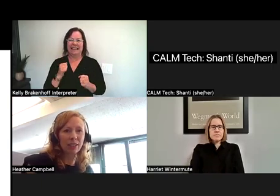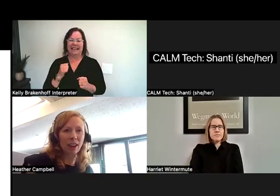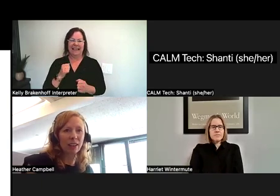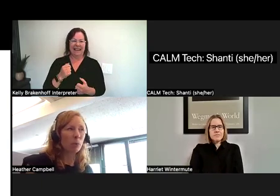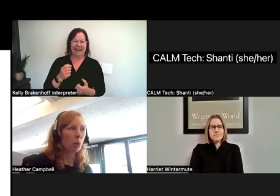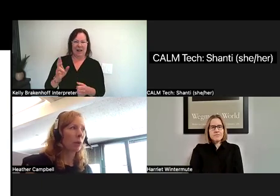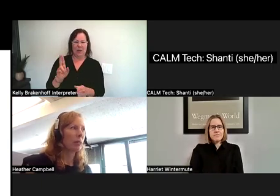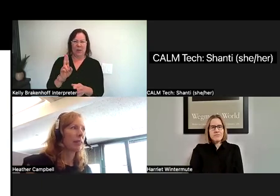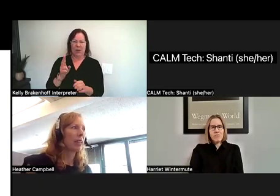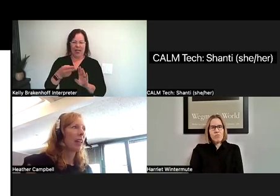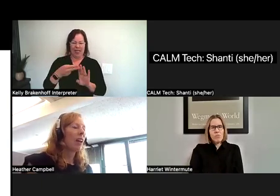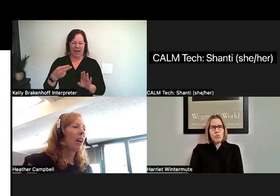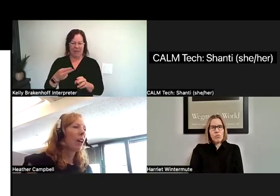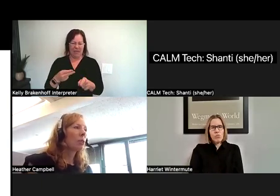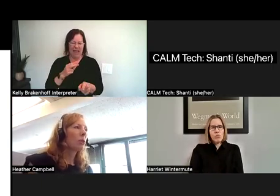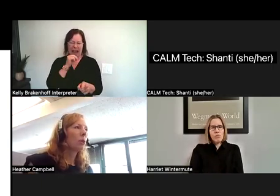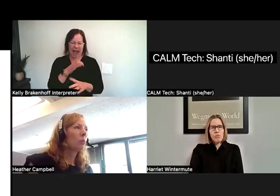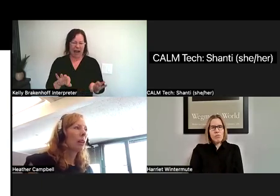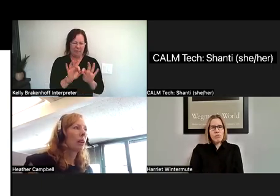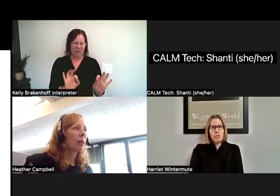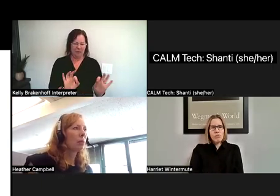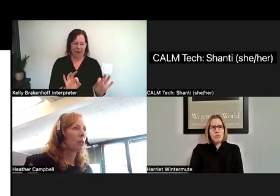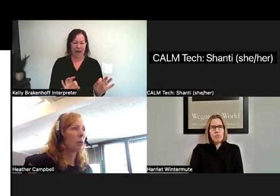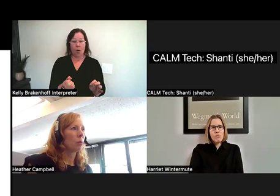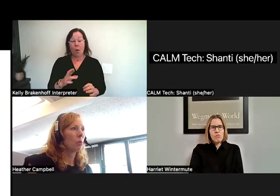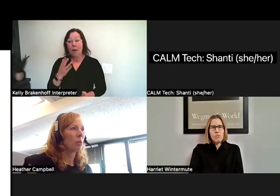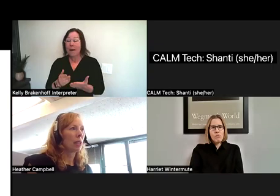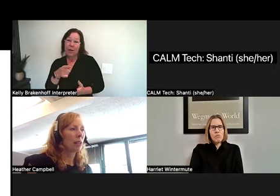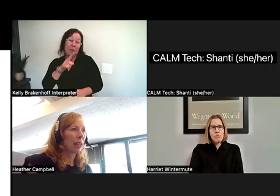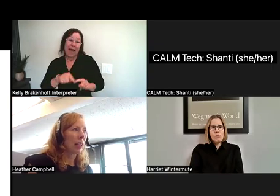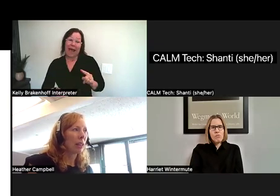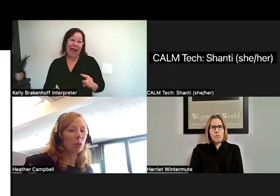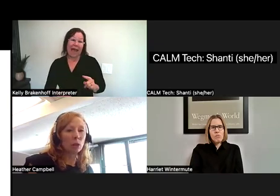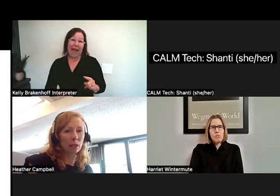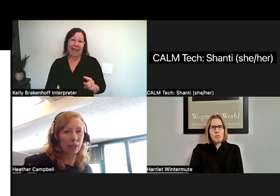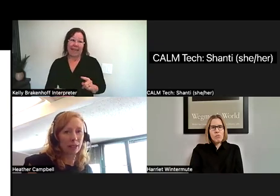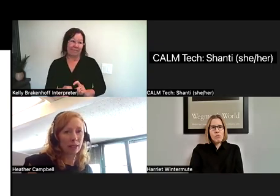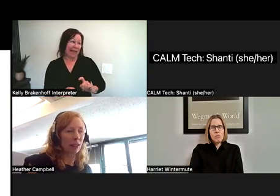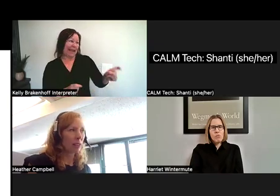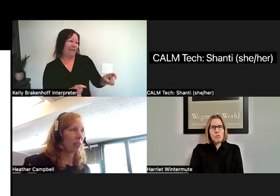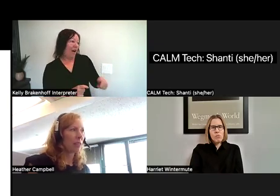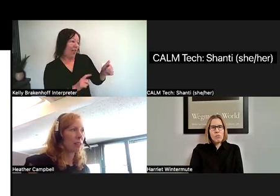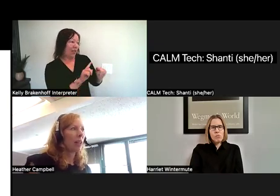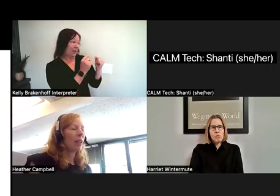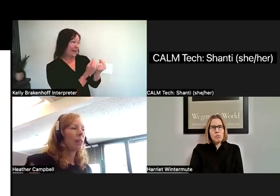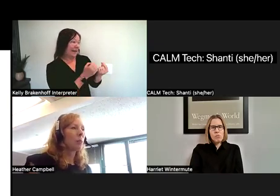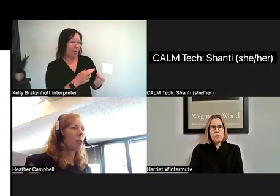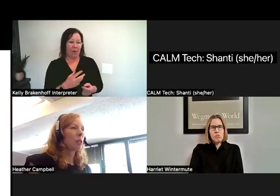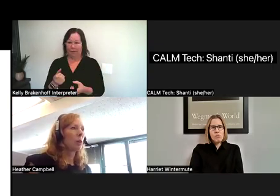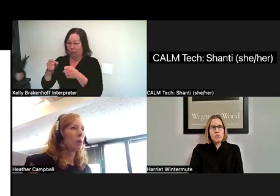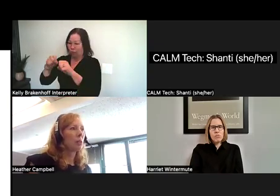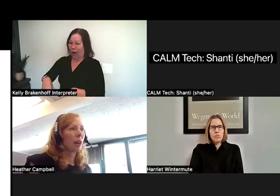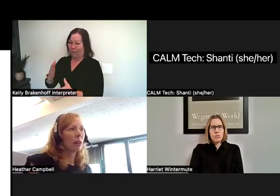not important and you may not be able to delegate or delete activities especially those that can